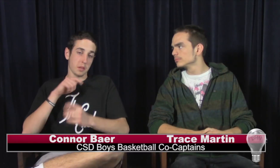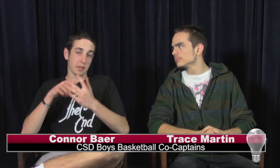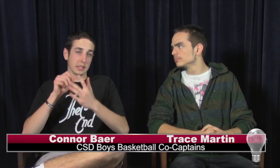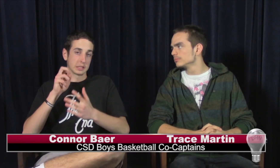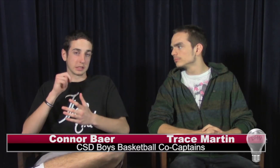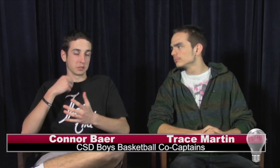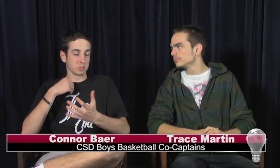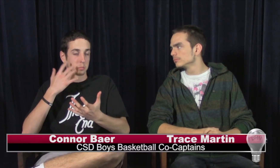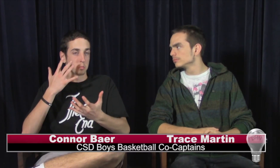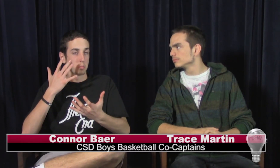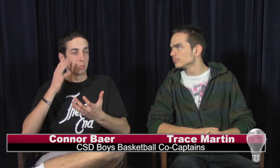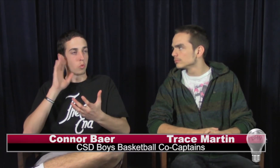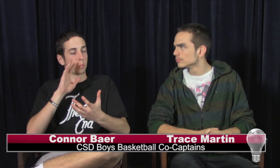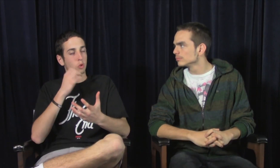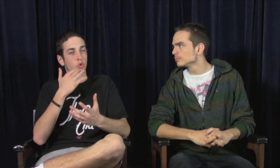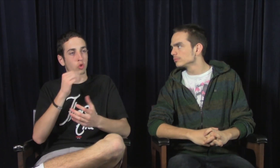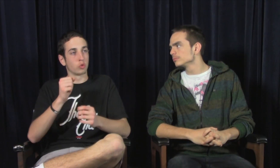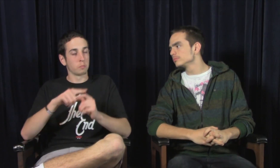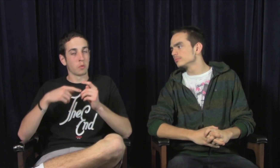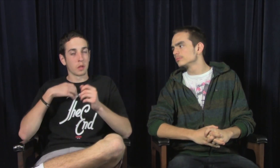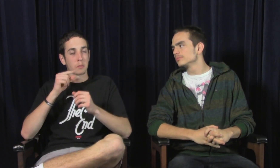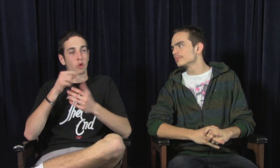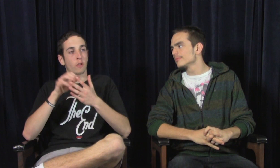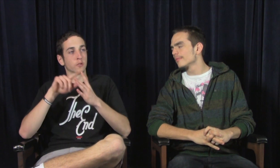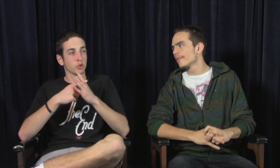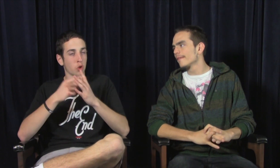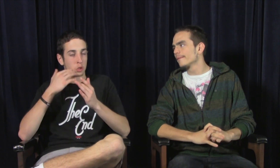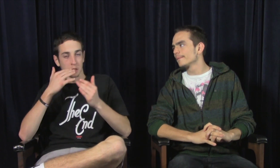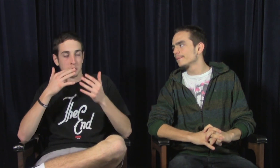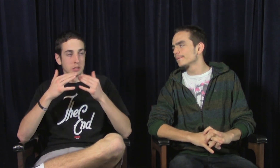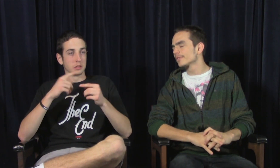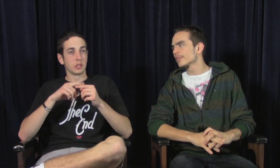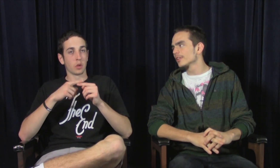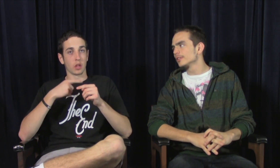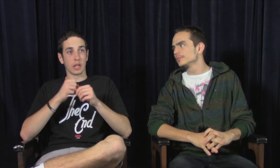FROM DAY ONE I KNEW WE WOULD BE GOOD BUT WE HAD TOUGH START. BUT WE WORKED AND BECAME